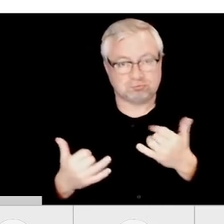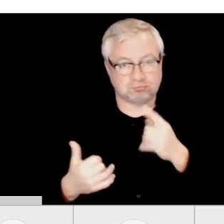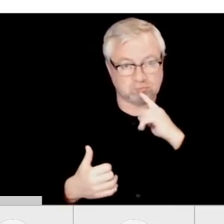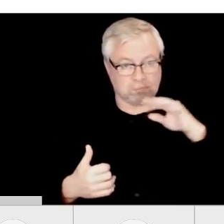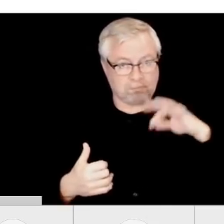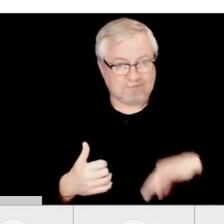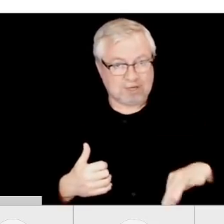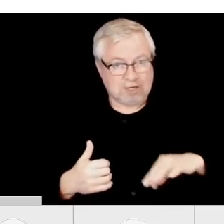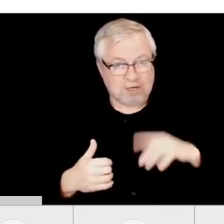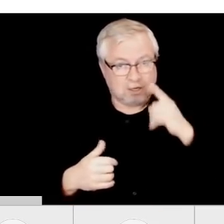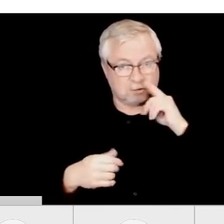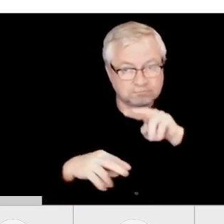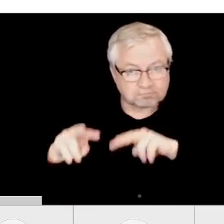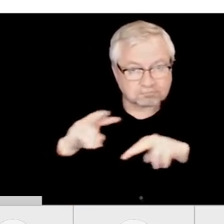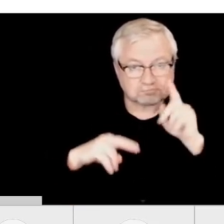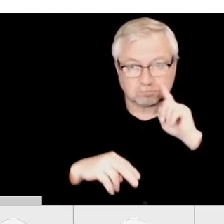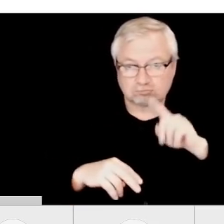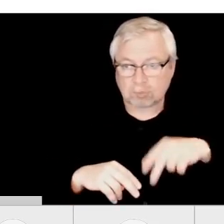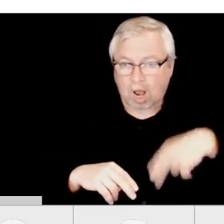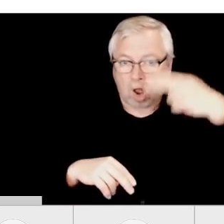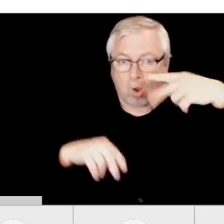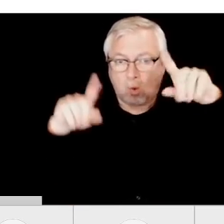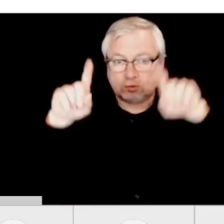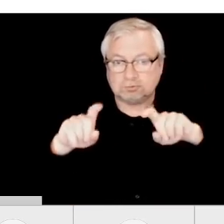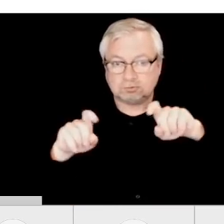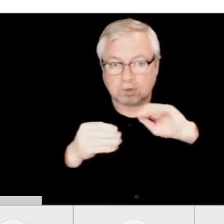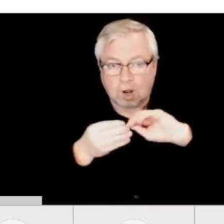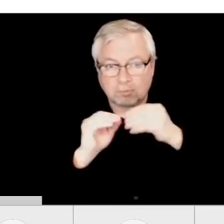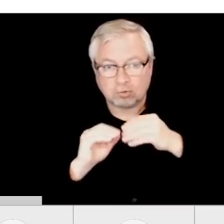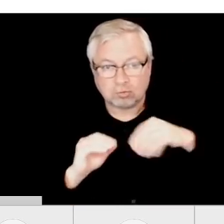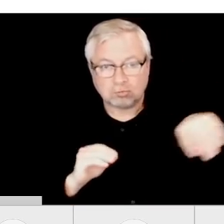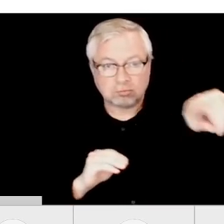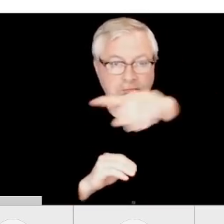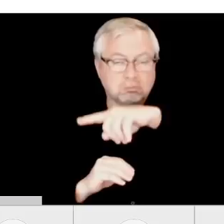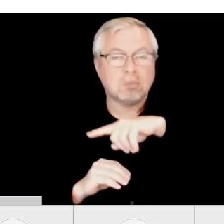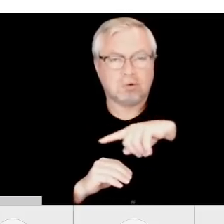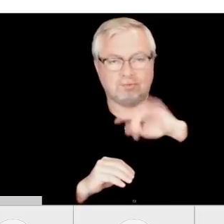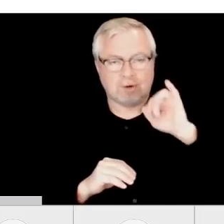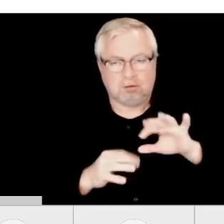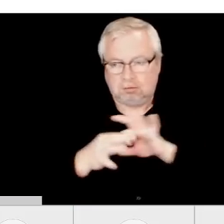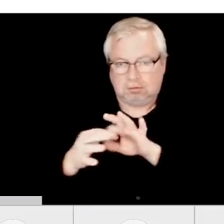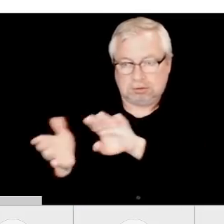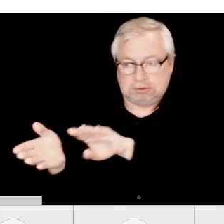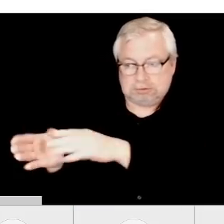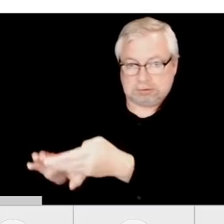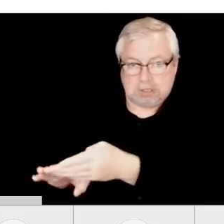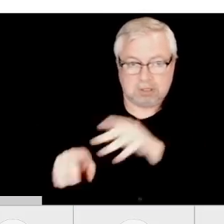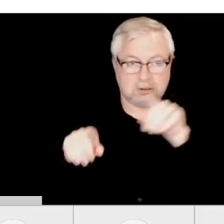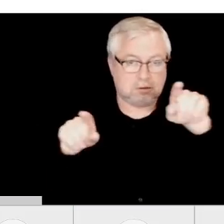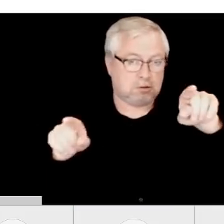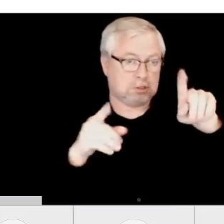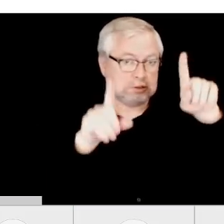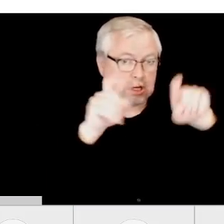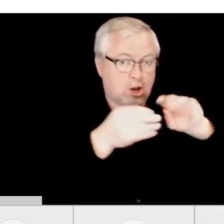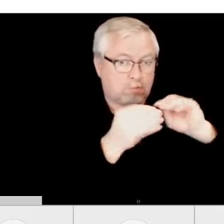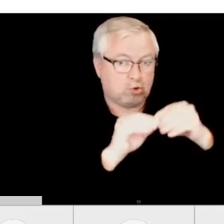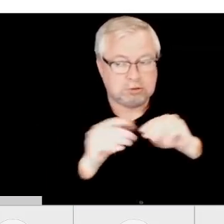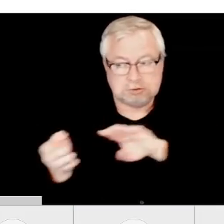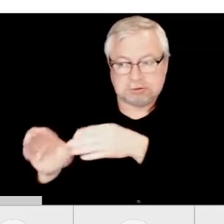quality testing in Minnesota on mortality and on healthcare demand.